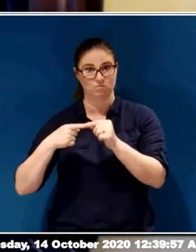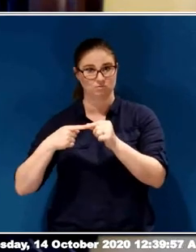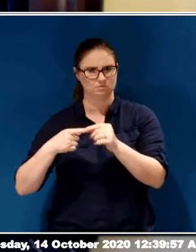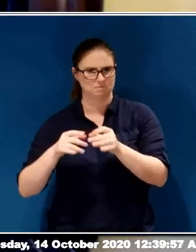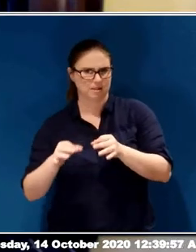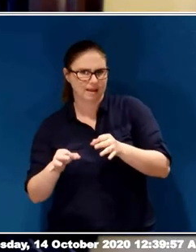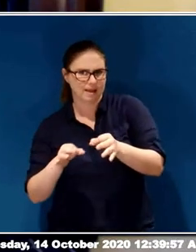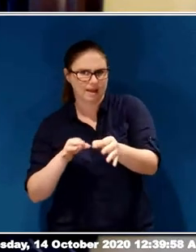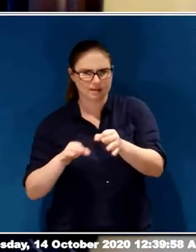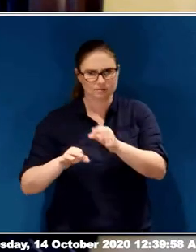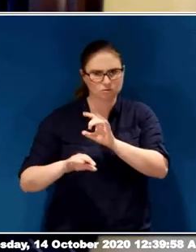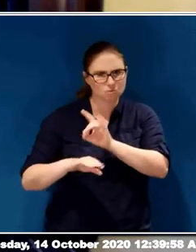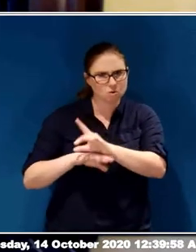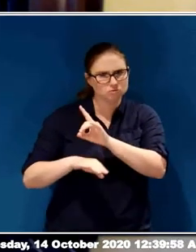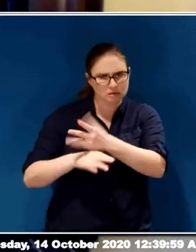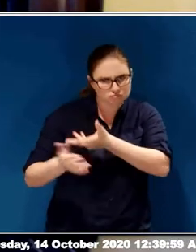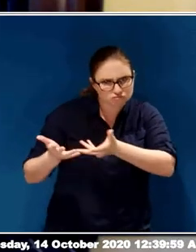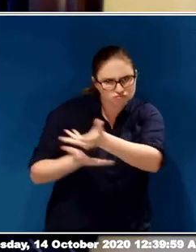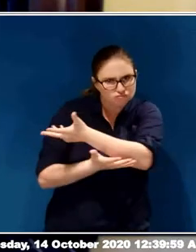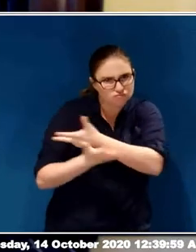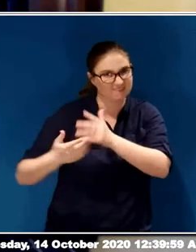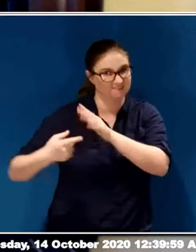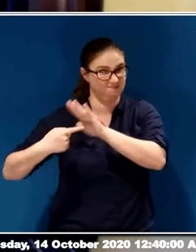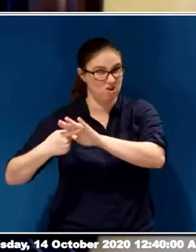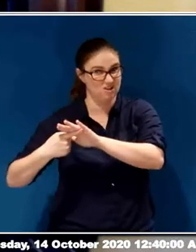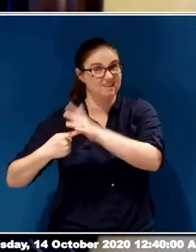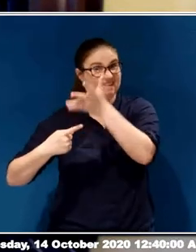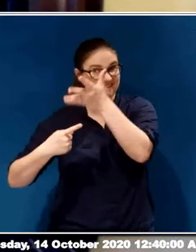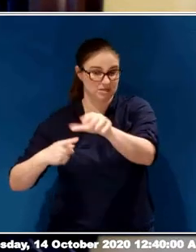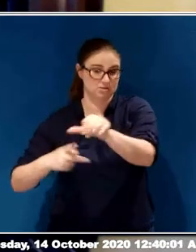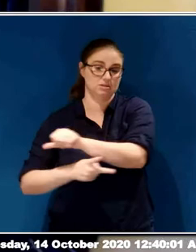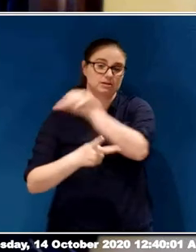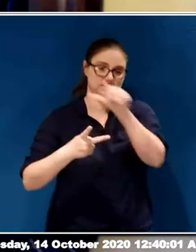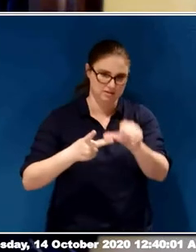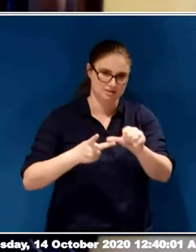I'm noting here that there should be an evaluation phase, but that it's not a